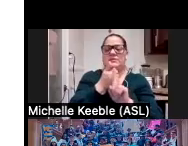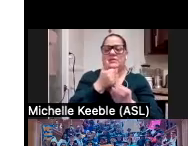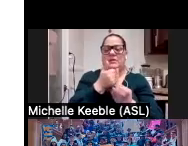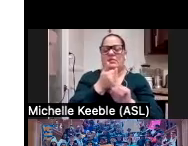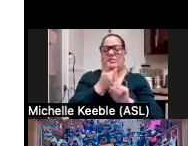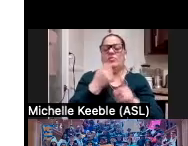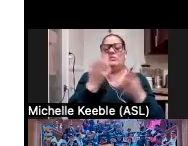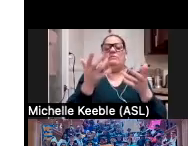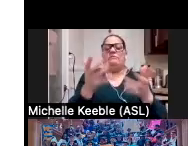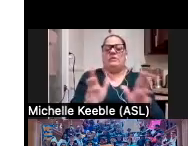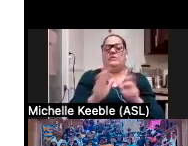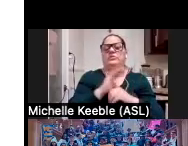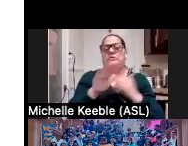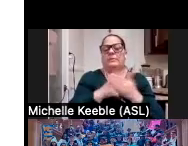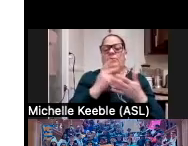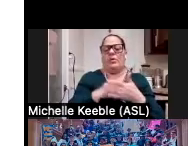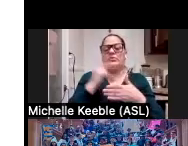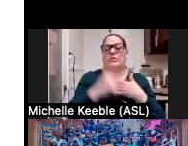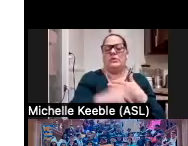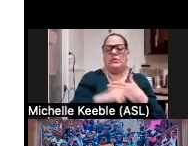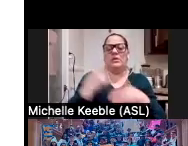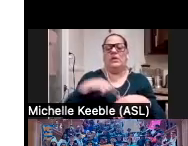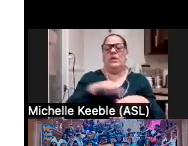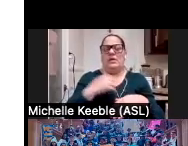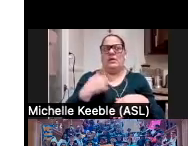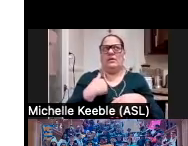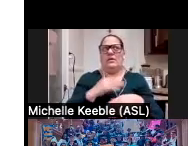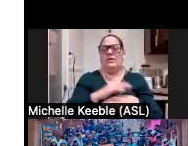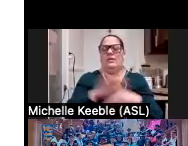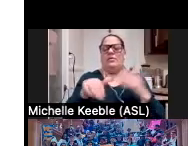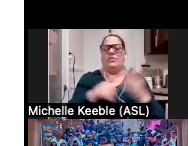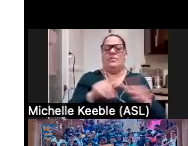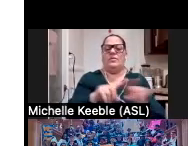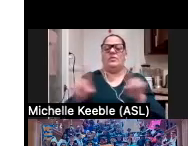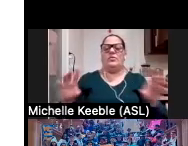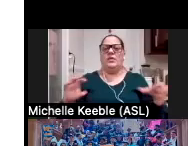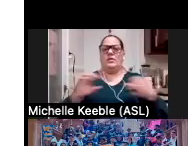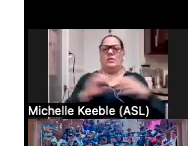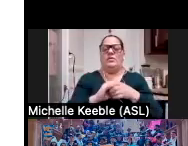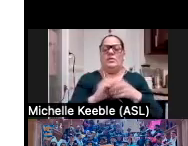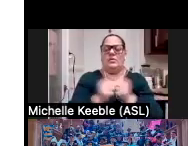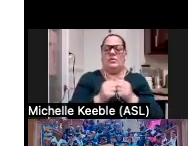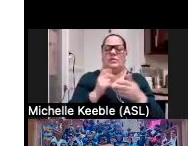they finished this project and we're in the process of putting together this project. Um